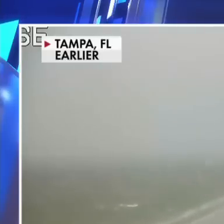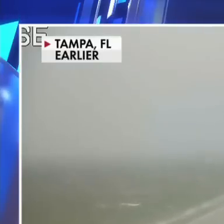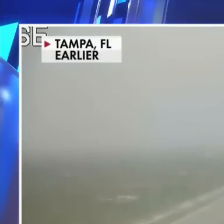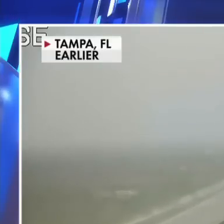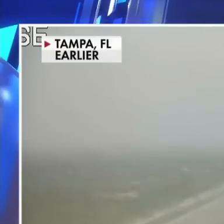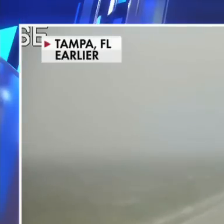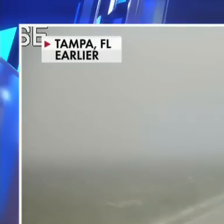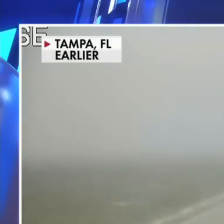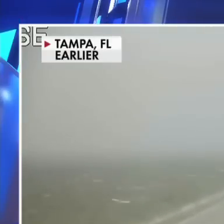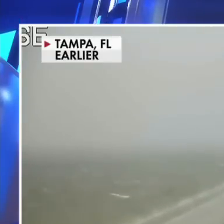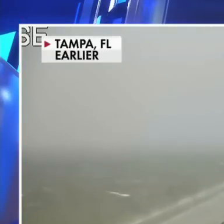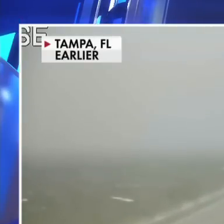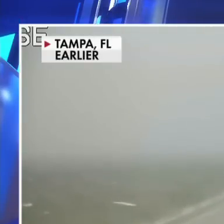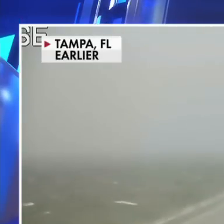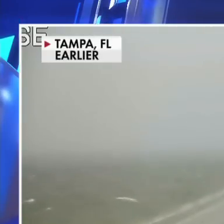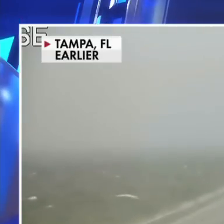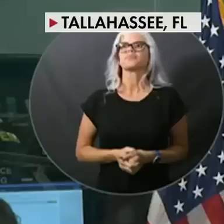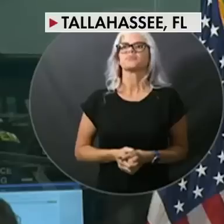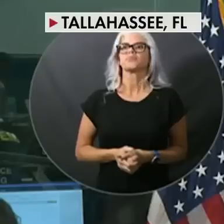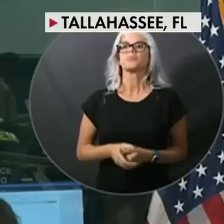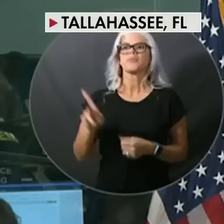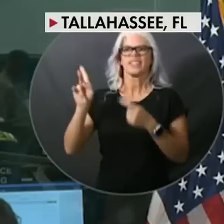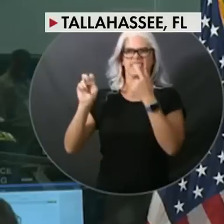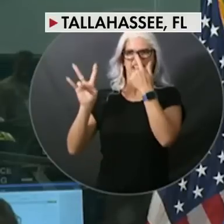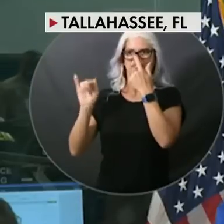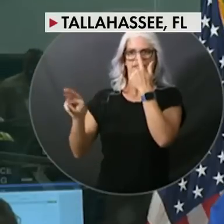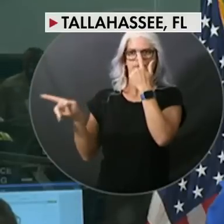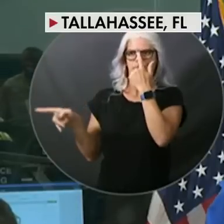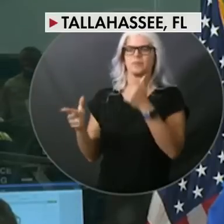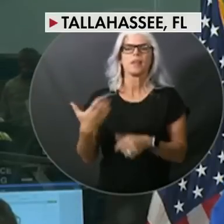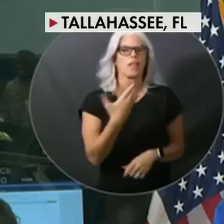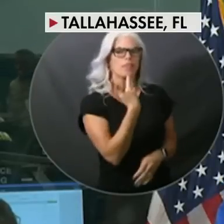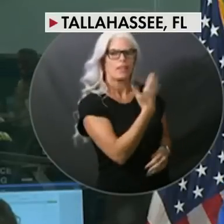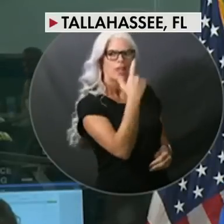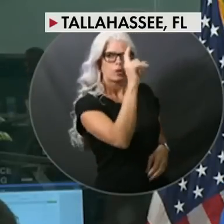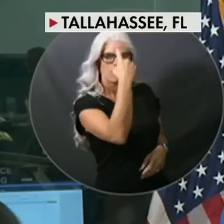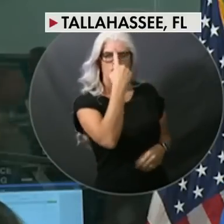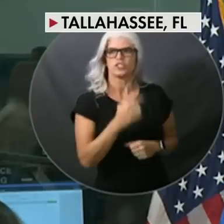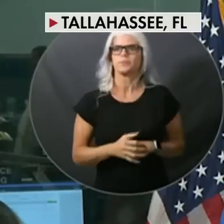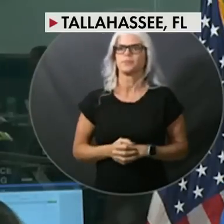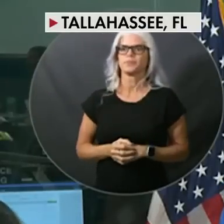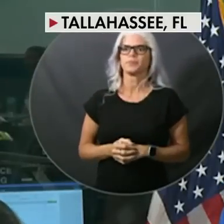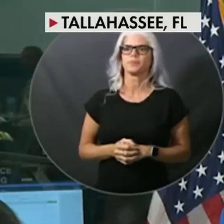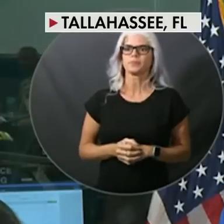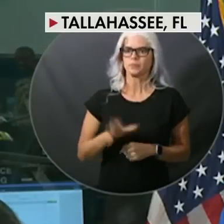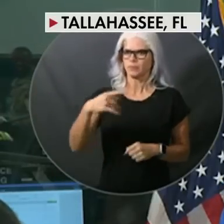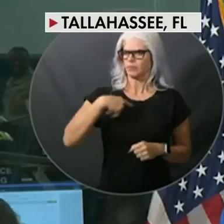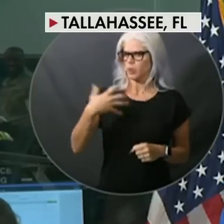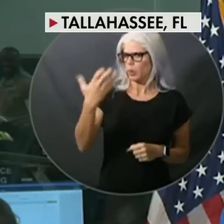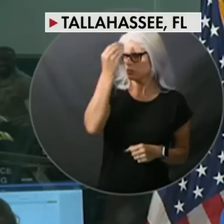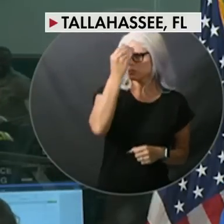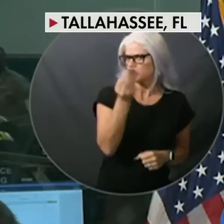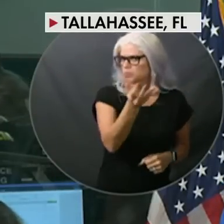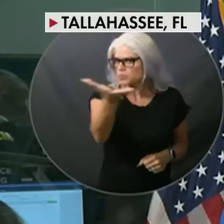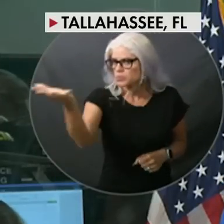EVERYTHING, YOU NEED GOOD PEOPLE IN POSITION AT A SENIOR LEVEL TO HELP MANAGE IN A TIME OF EMERGENCY.